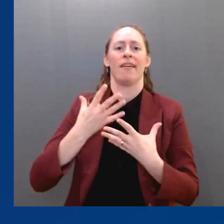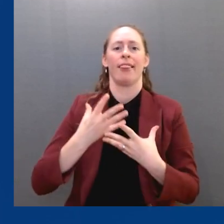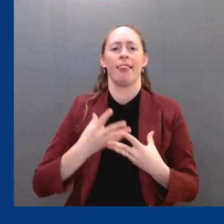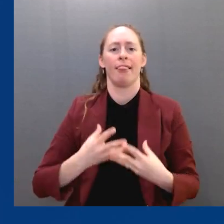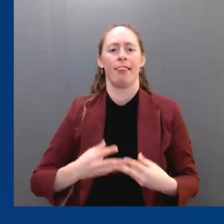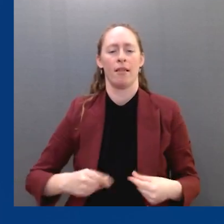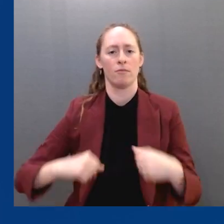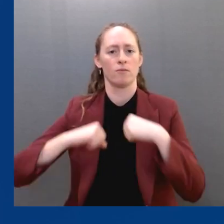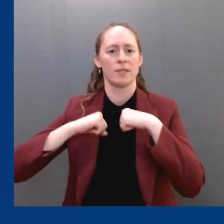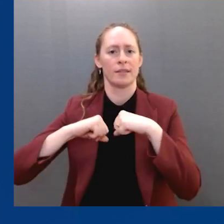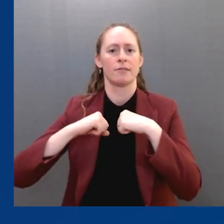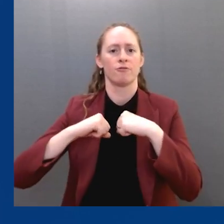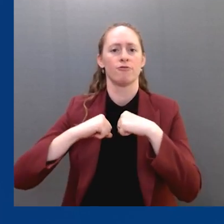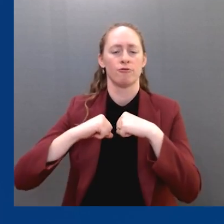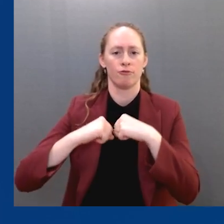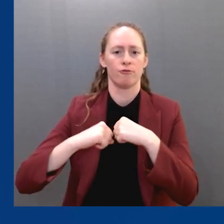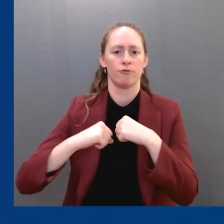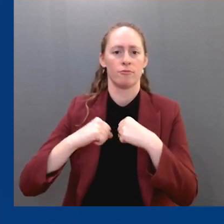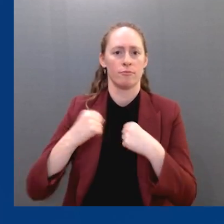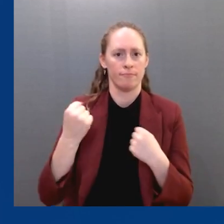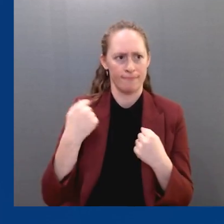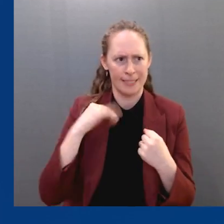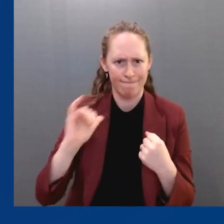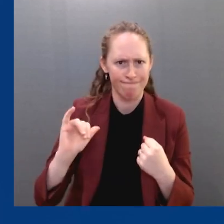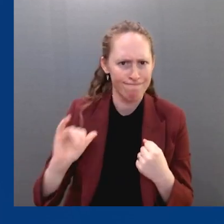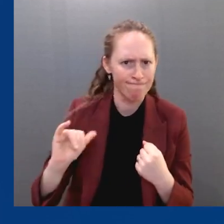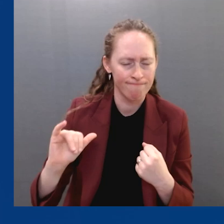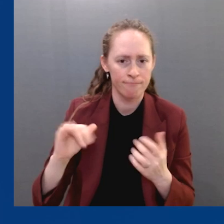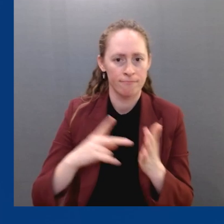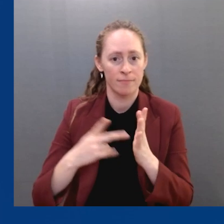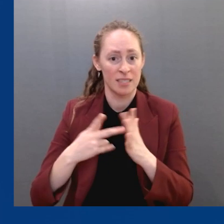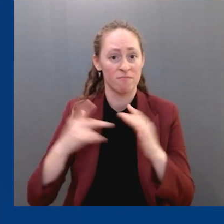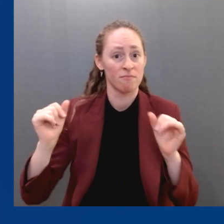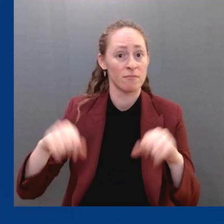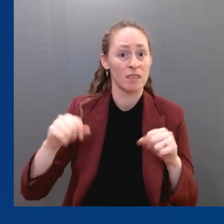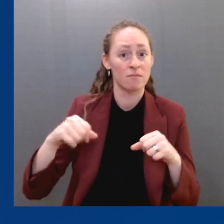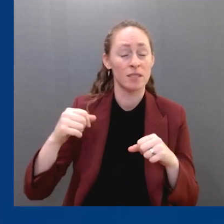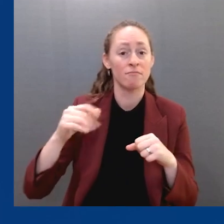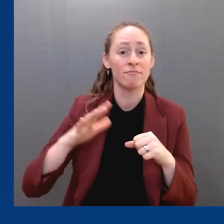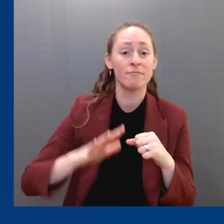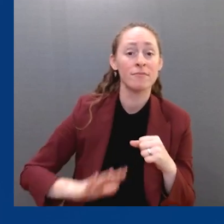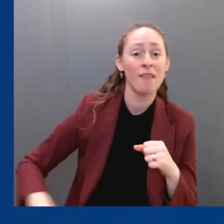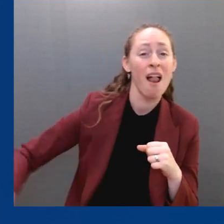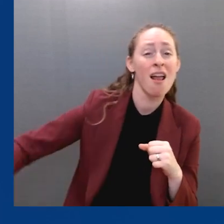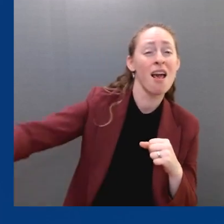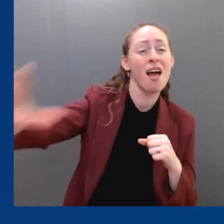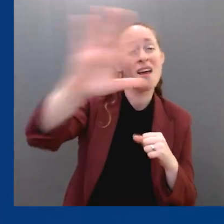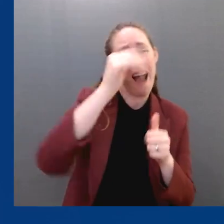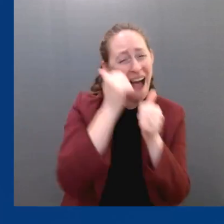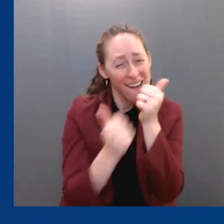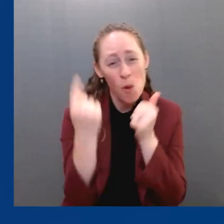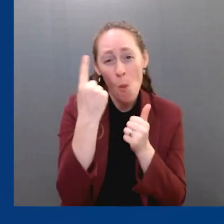or second boosters to all adults. Given that, when you update us on the administration's thinking on that